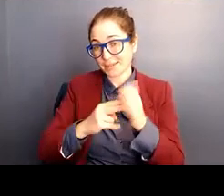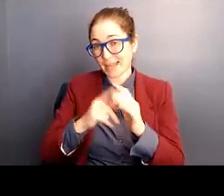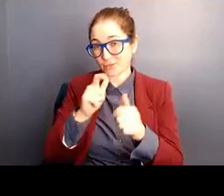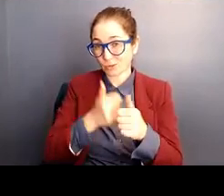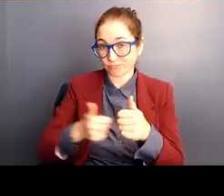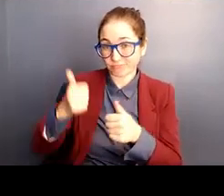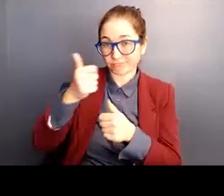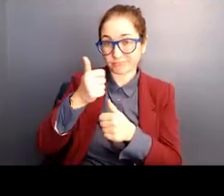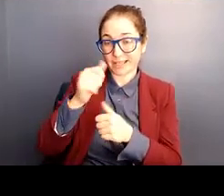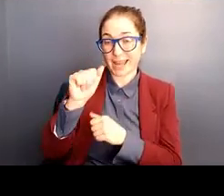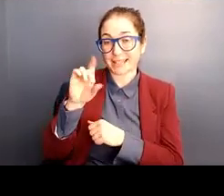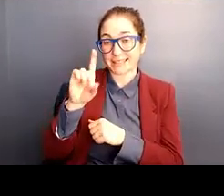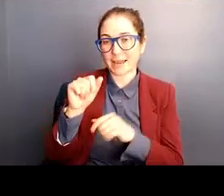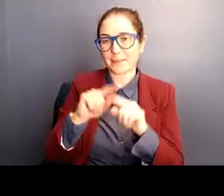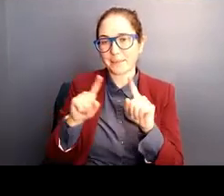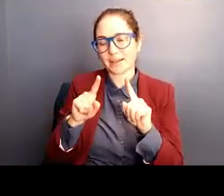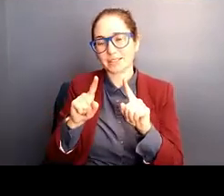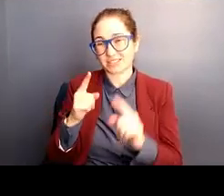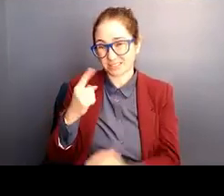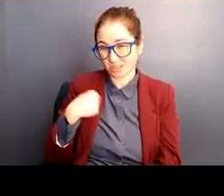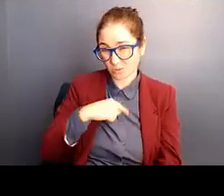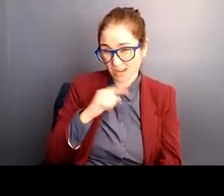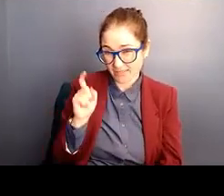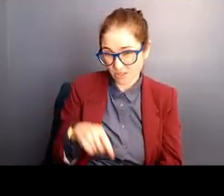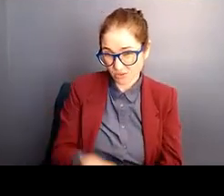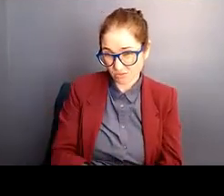But in this case of the do we have to, then we can be a heavy